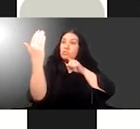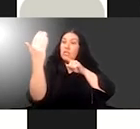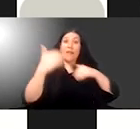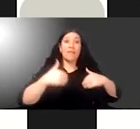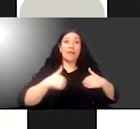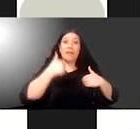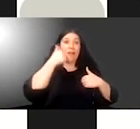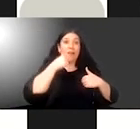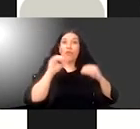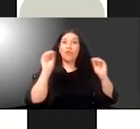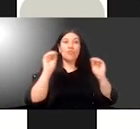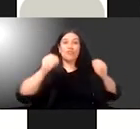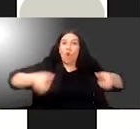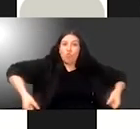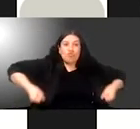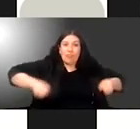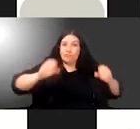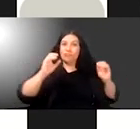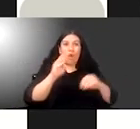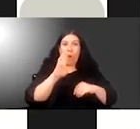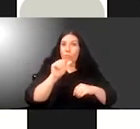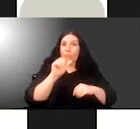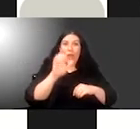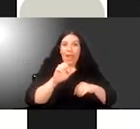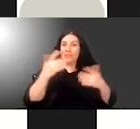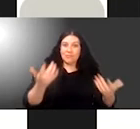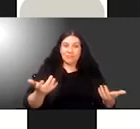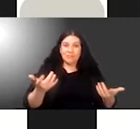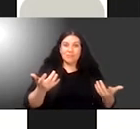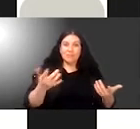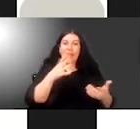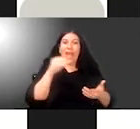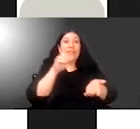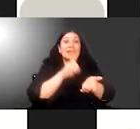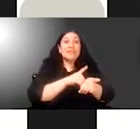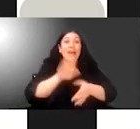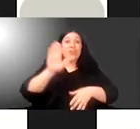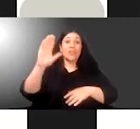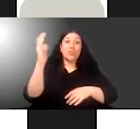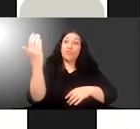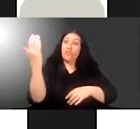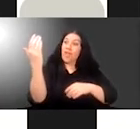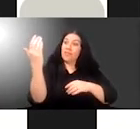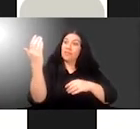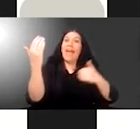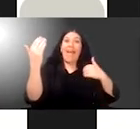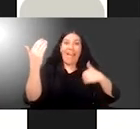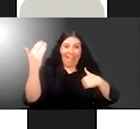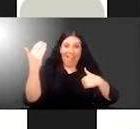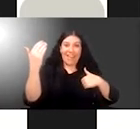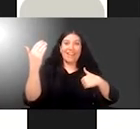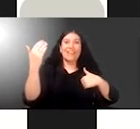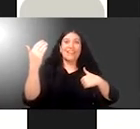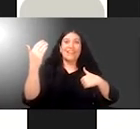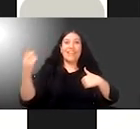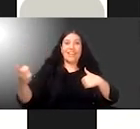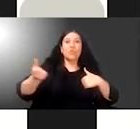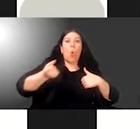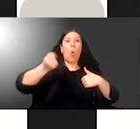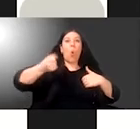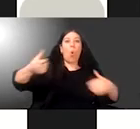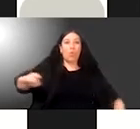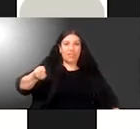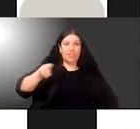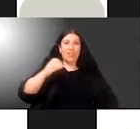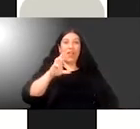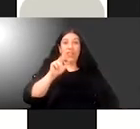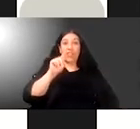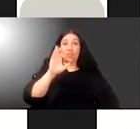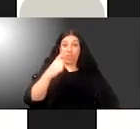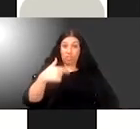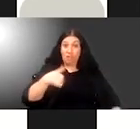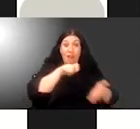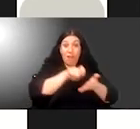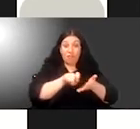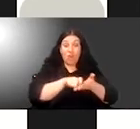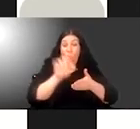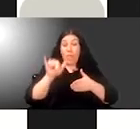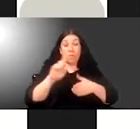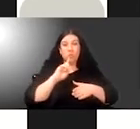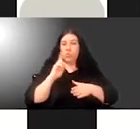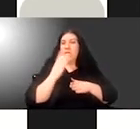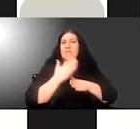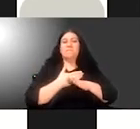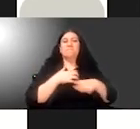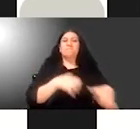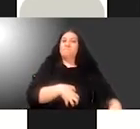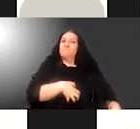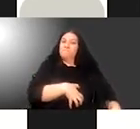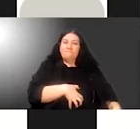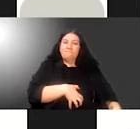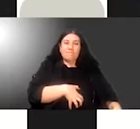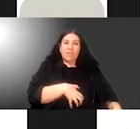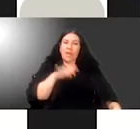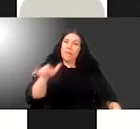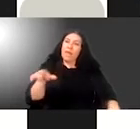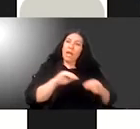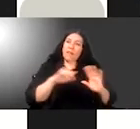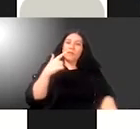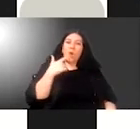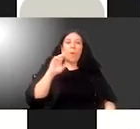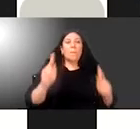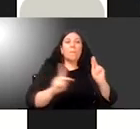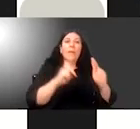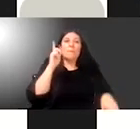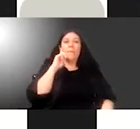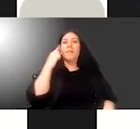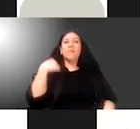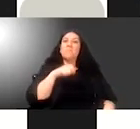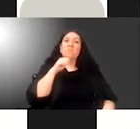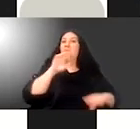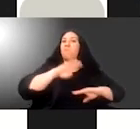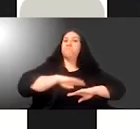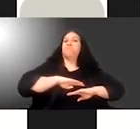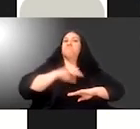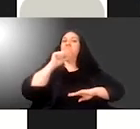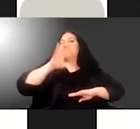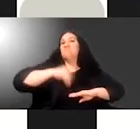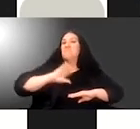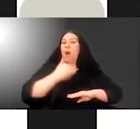And when you looked at the reflection in the mirror, the young girl did not have any braces or crutches. At the doctor's reflection in the mirror, had the doctor holding the crutches. I wrote about that because it was very disturbing to me, because it clearly was saying that people believe that we are not satisfied with our lives having disabilities.